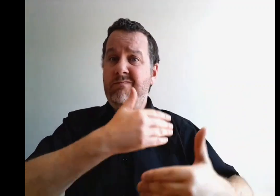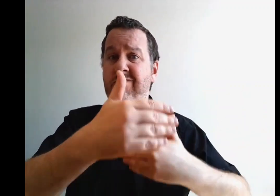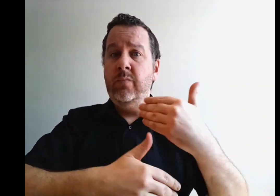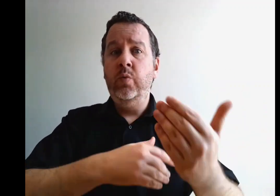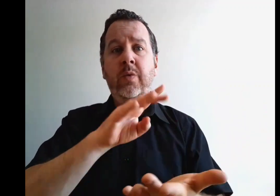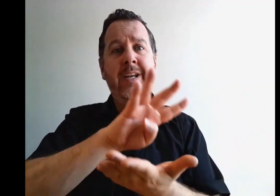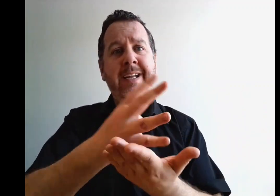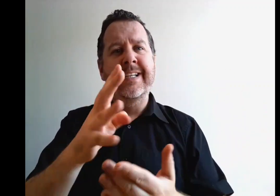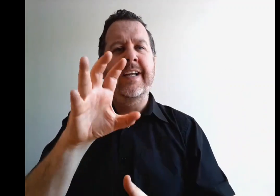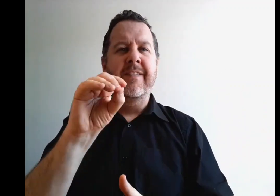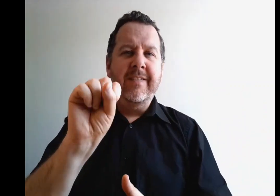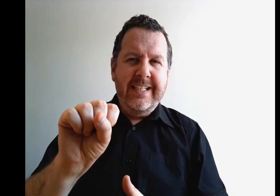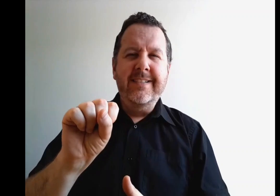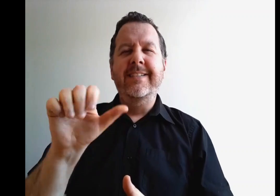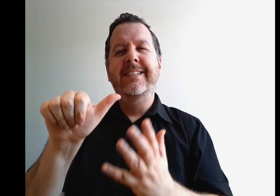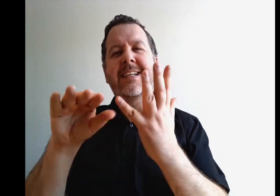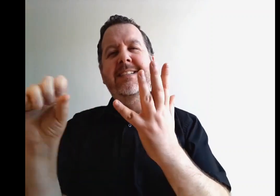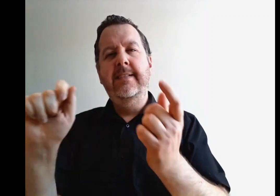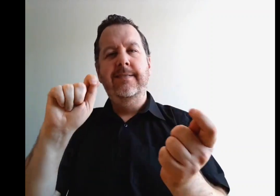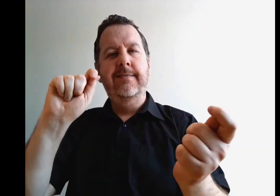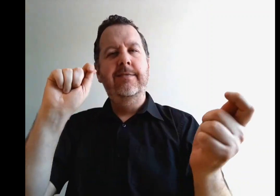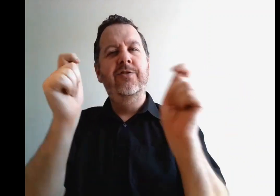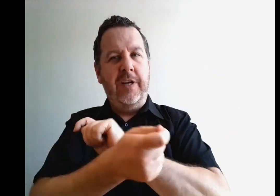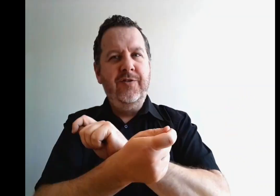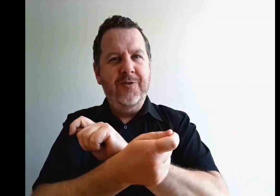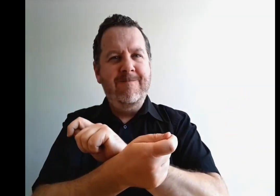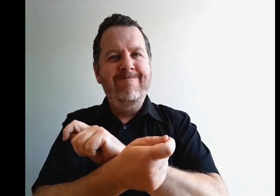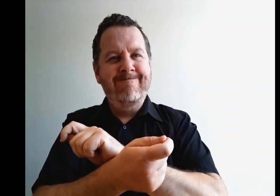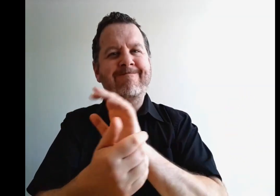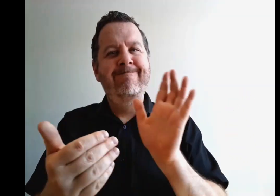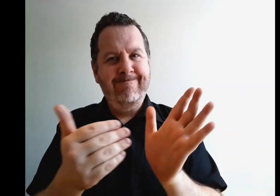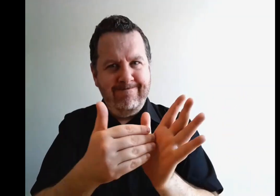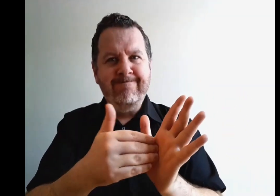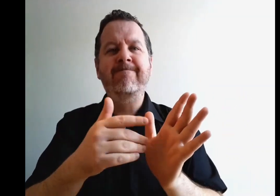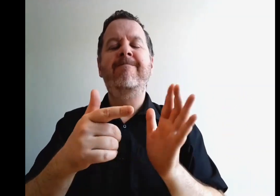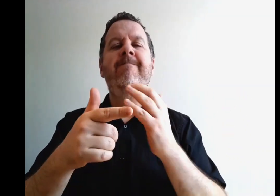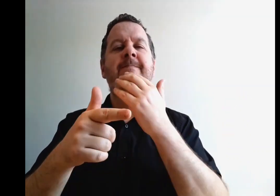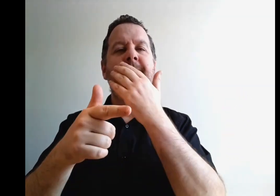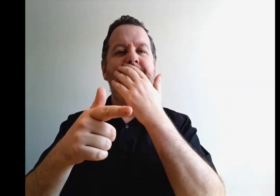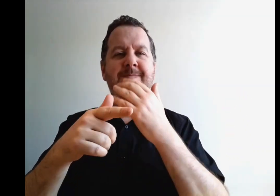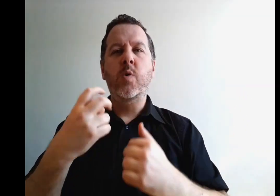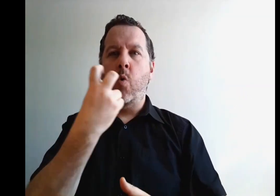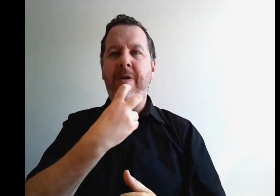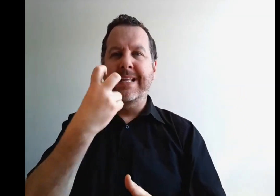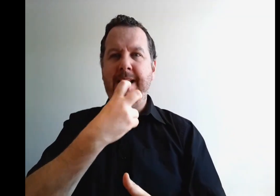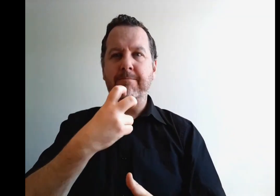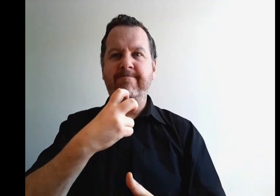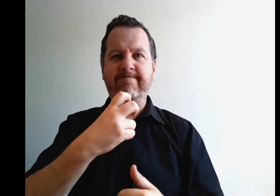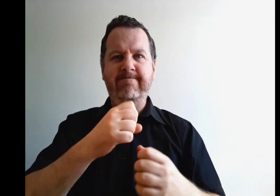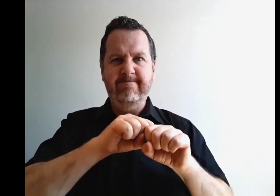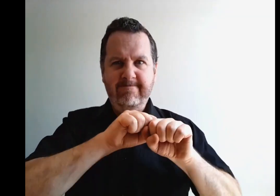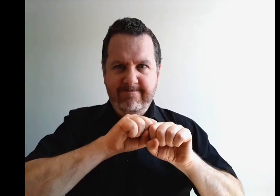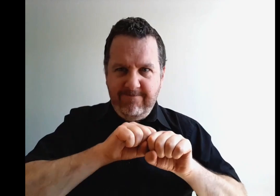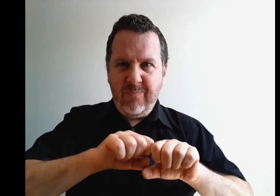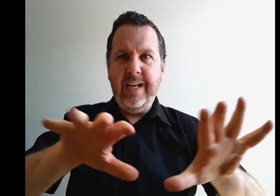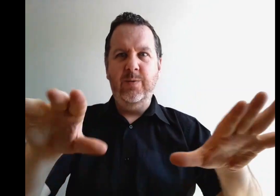And it's only then that it changes, and you see the introduction of oralism in the schools,